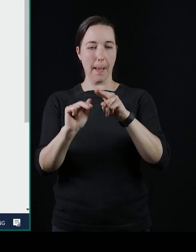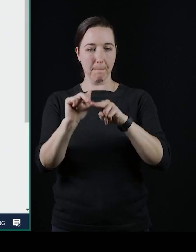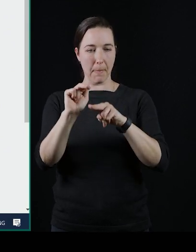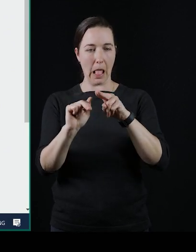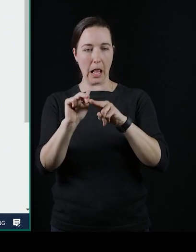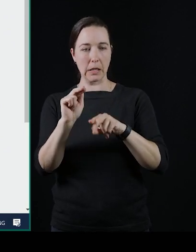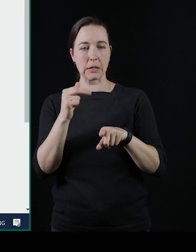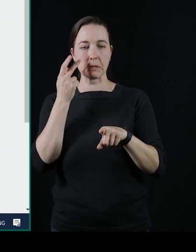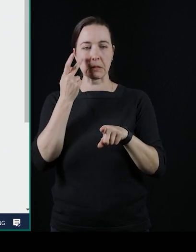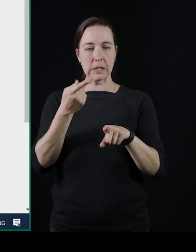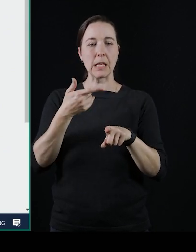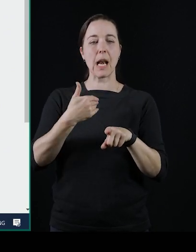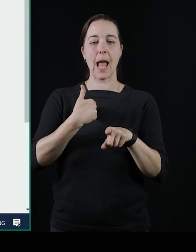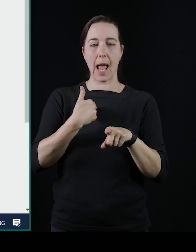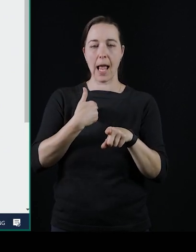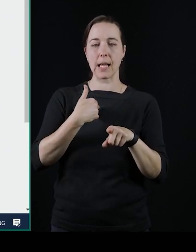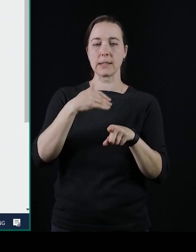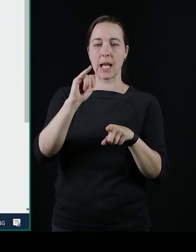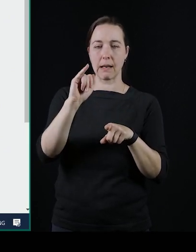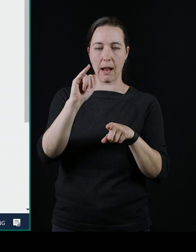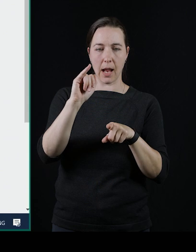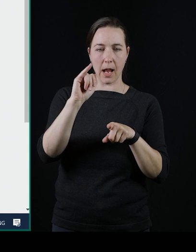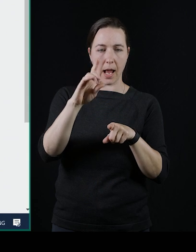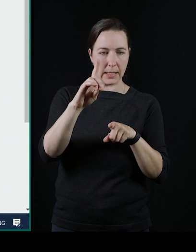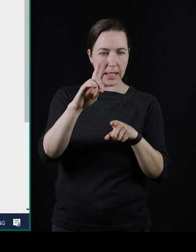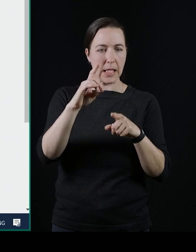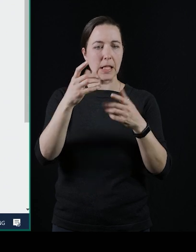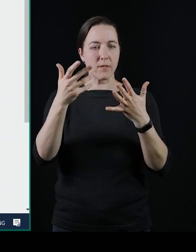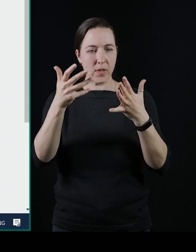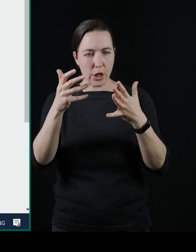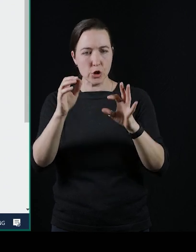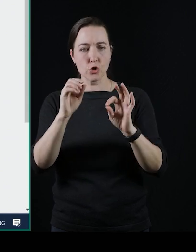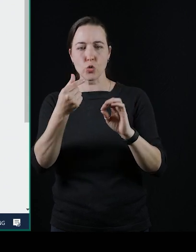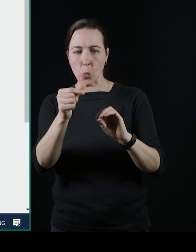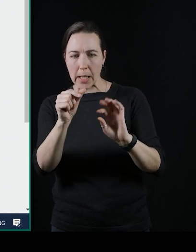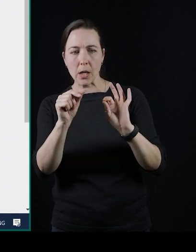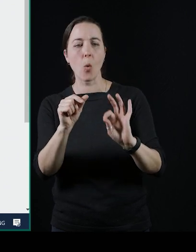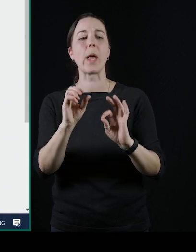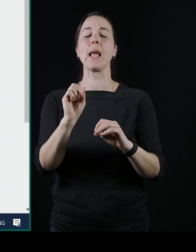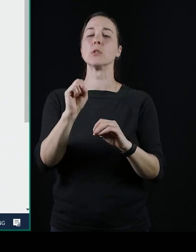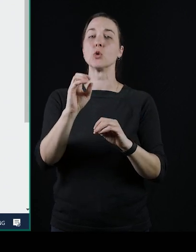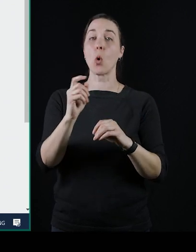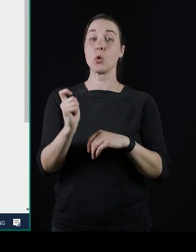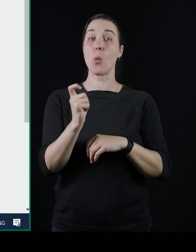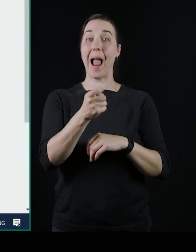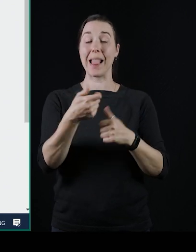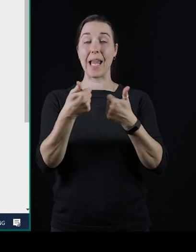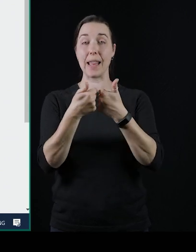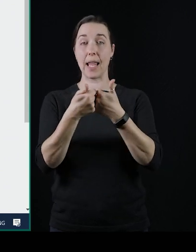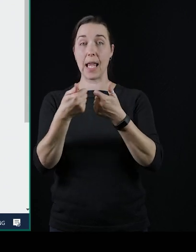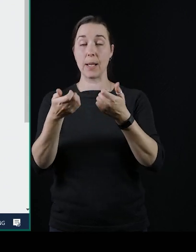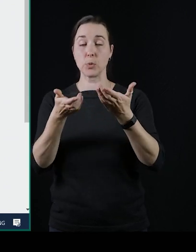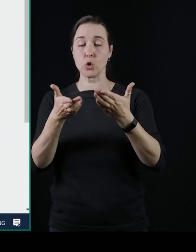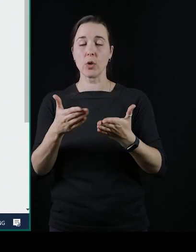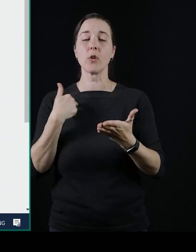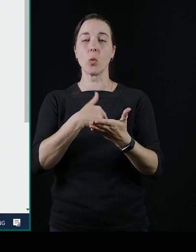it's built up, has a big ID, which is a grid. So to allocate the game server, we can use,